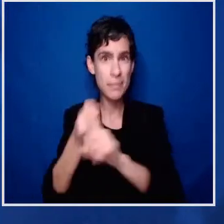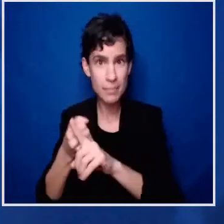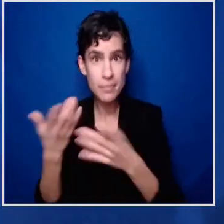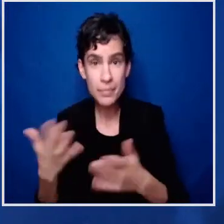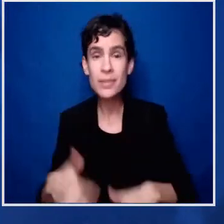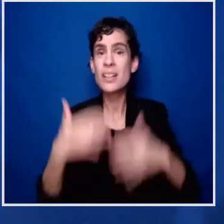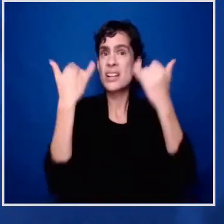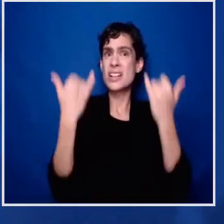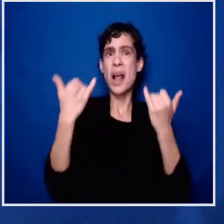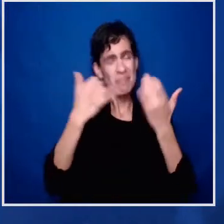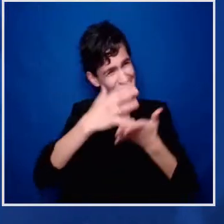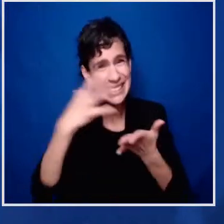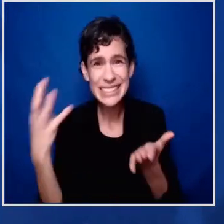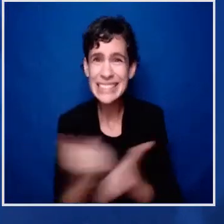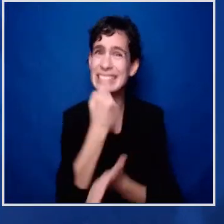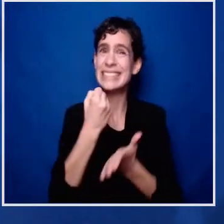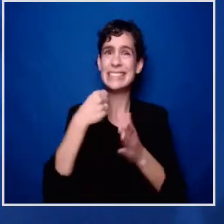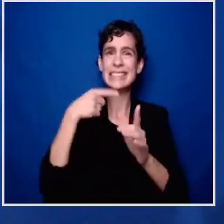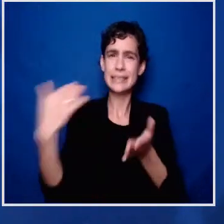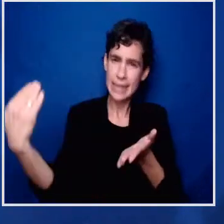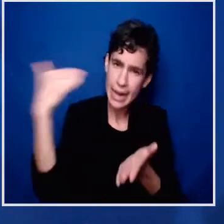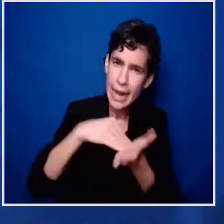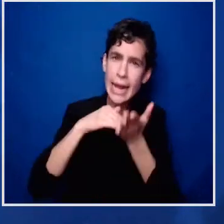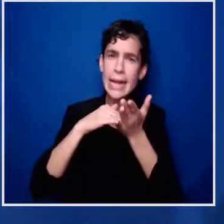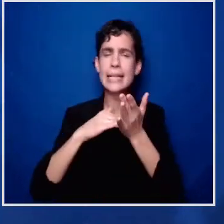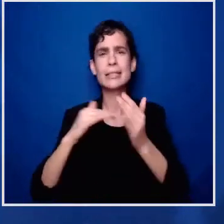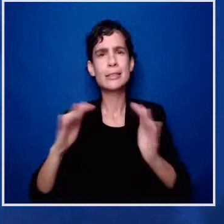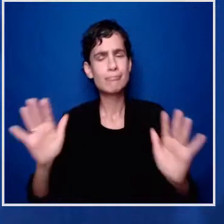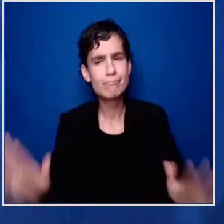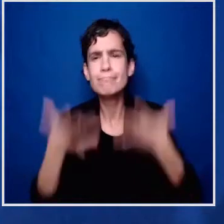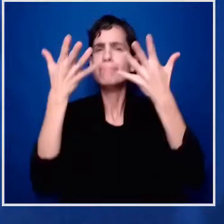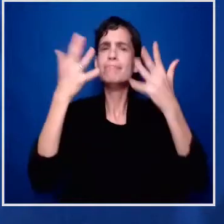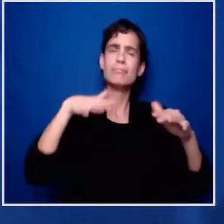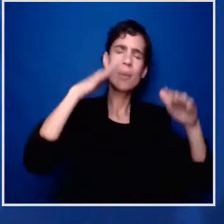LET'S USE THIS MOMENT TO COME